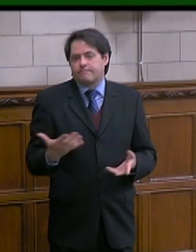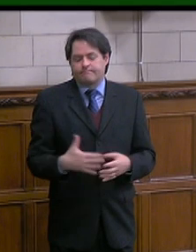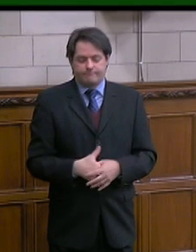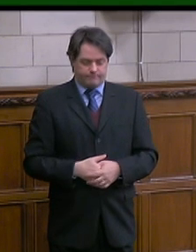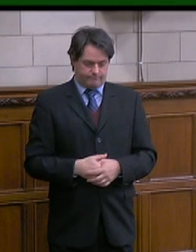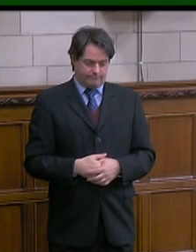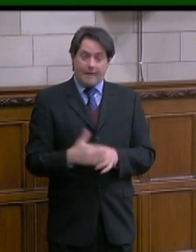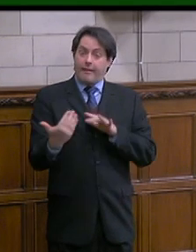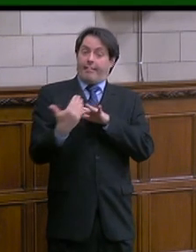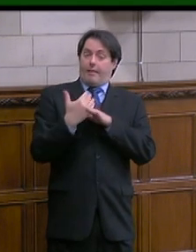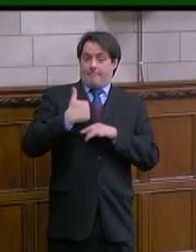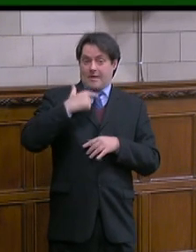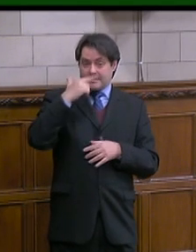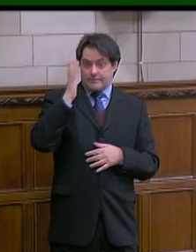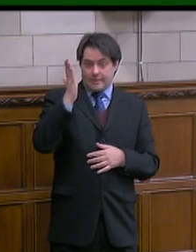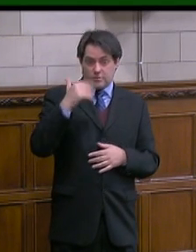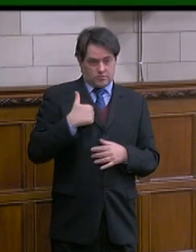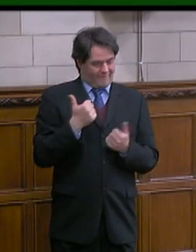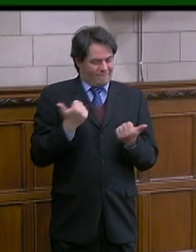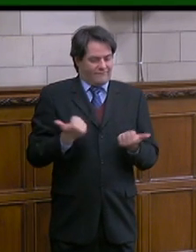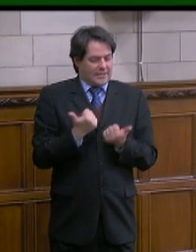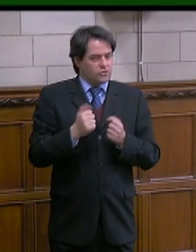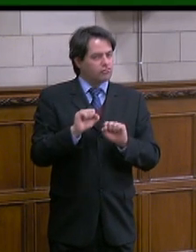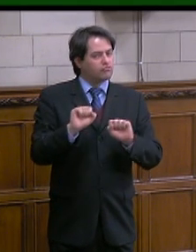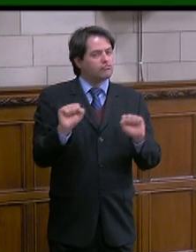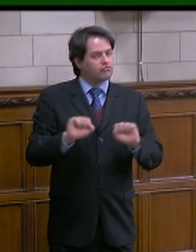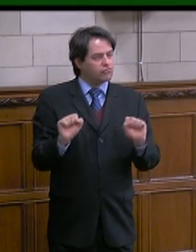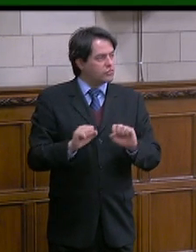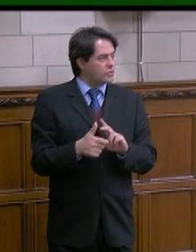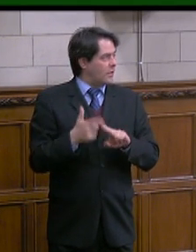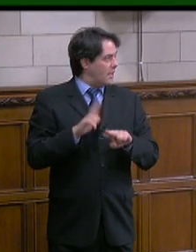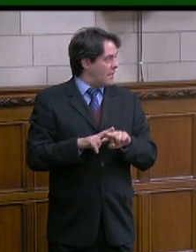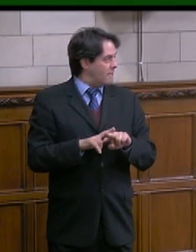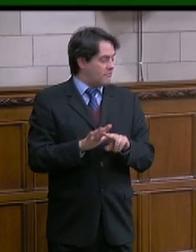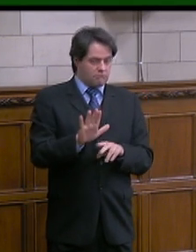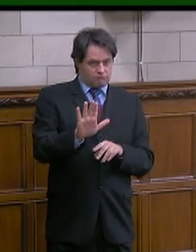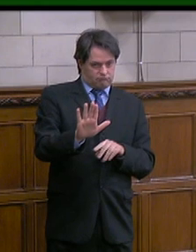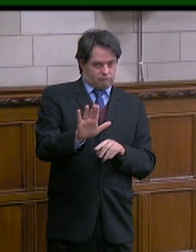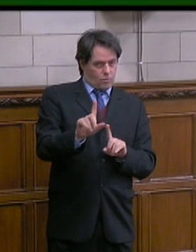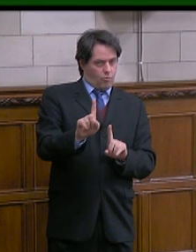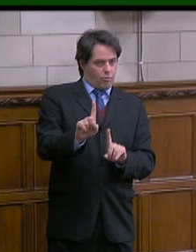Lady interrupted my speech before I had concluded my arguments; she should hold on and be patient